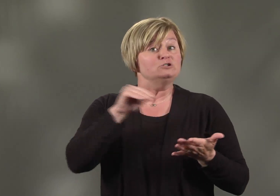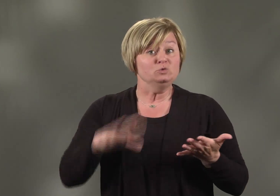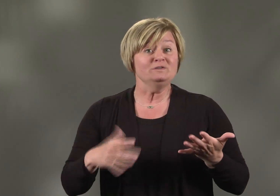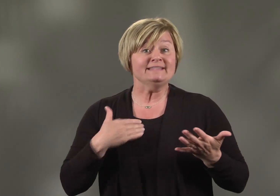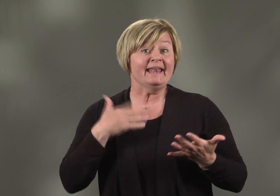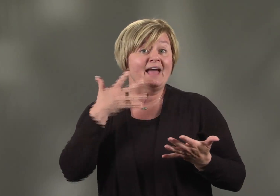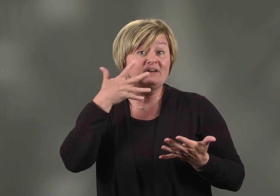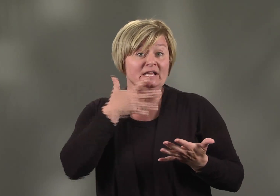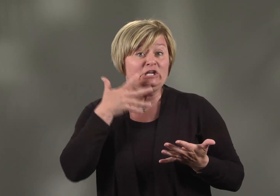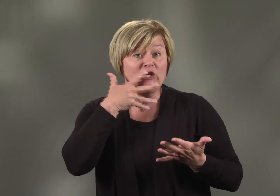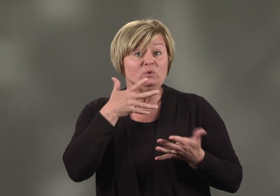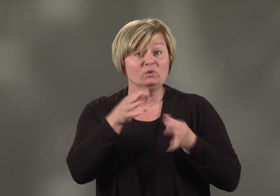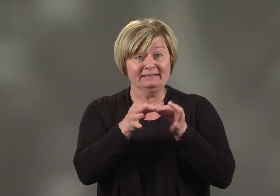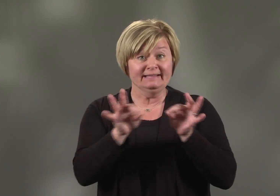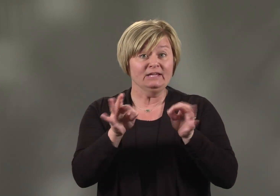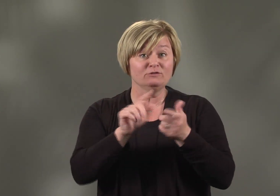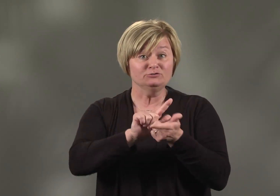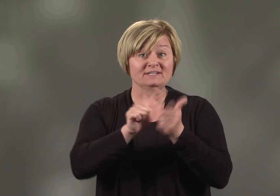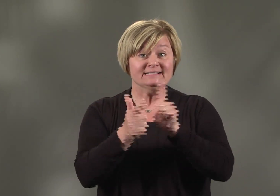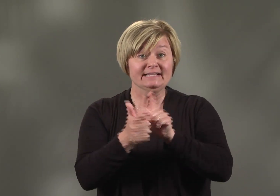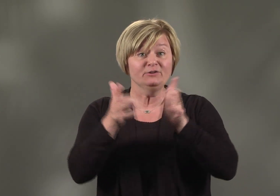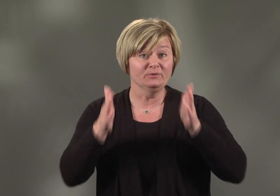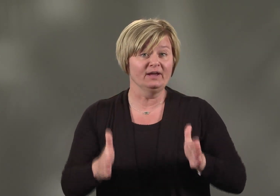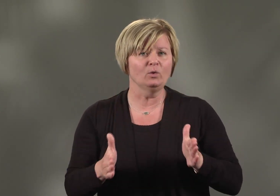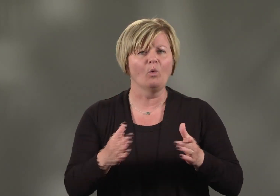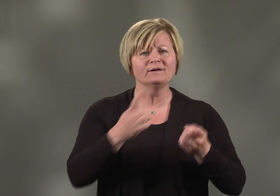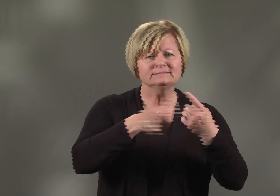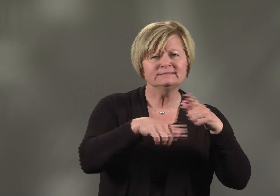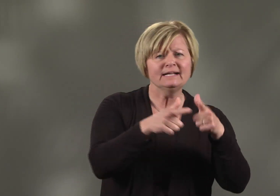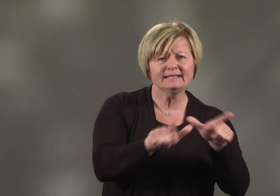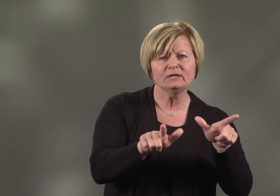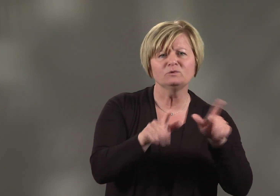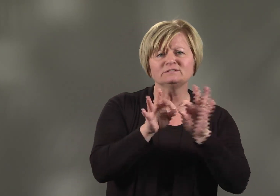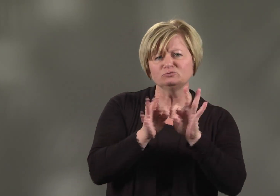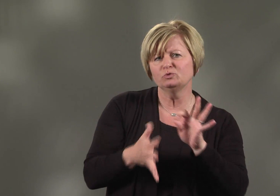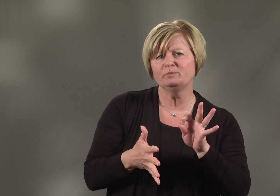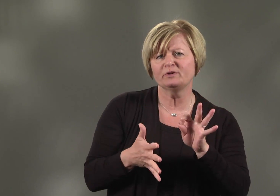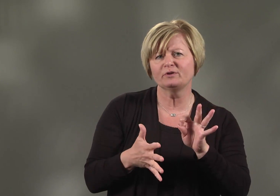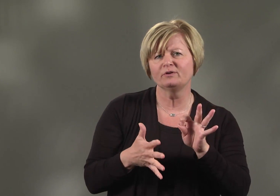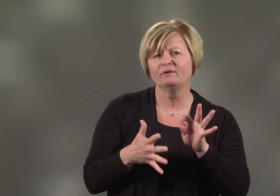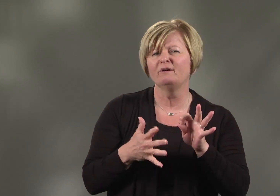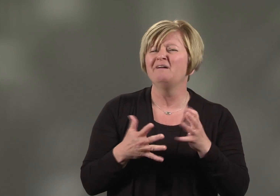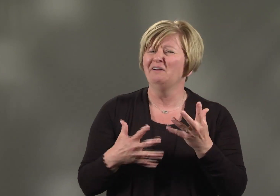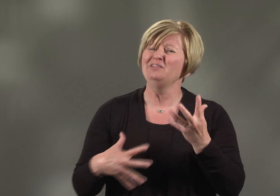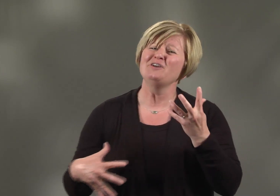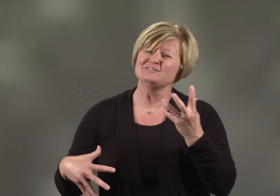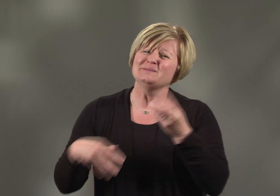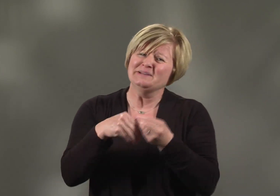For students who have a cued language transliterator or a sign language interpreter,